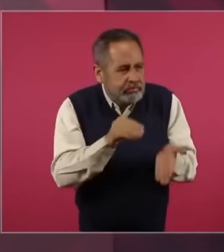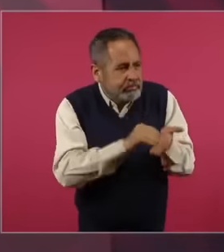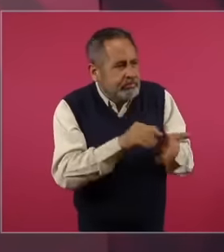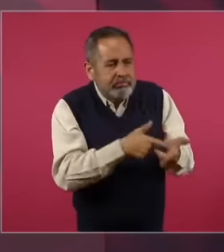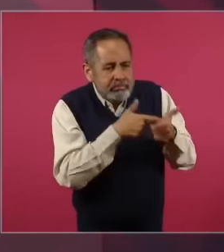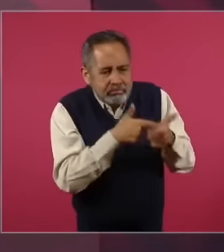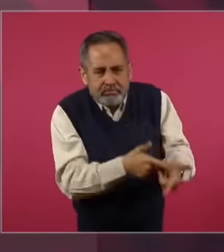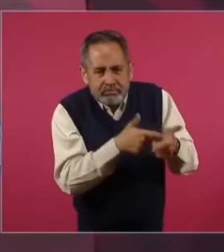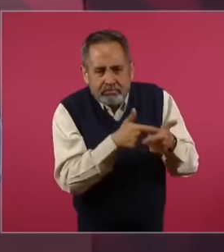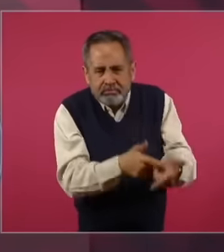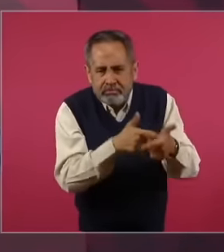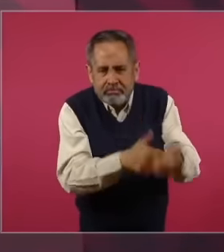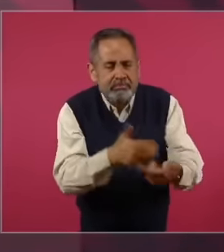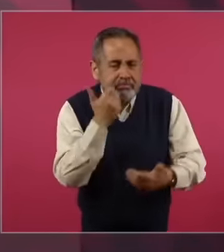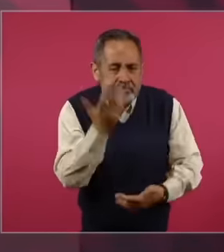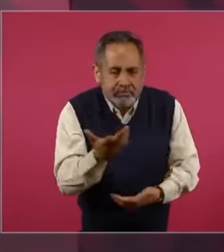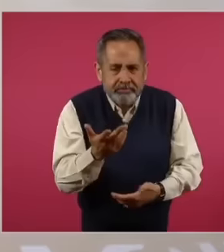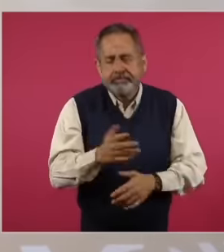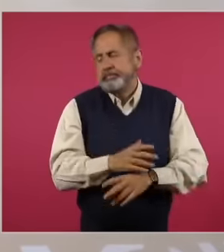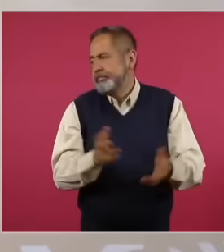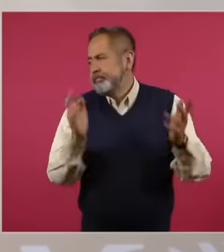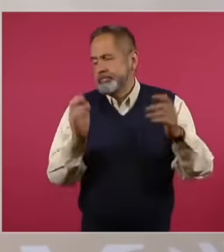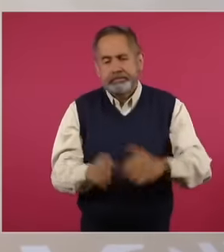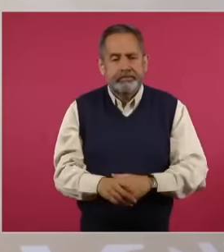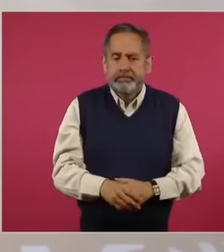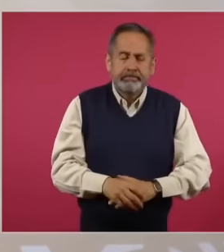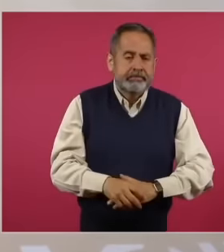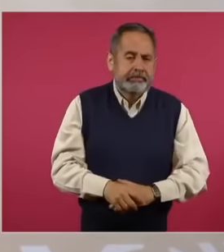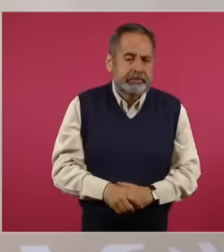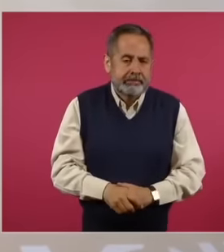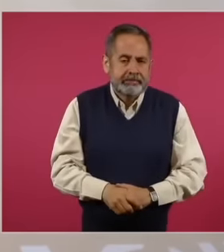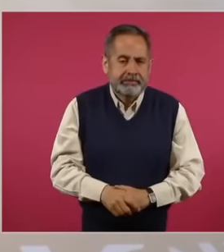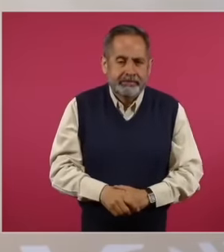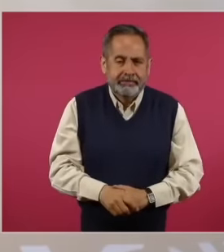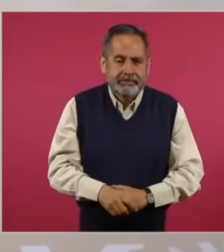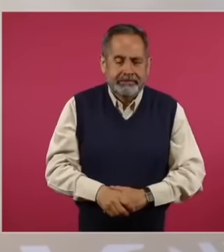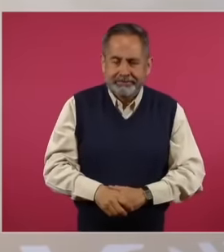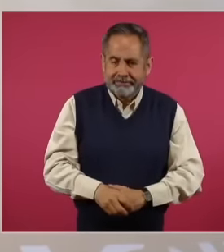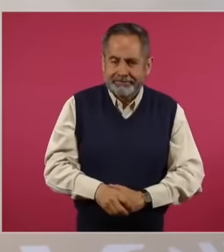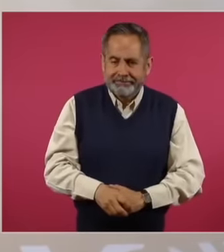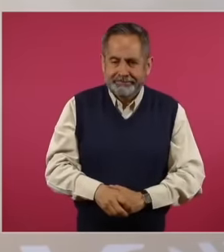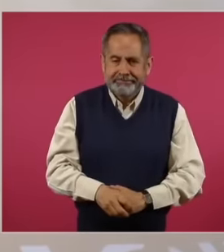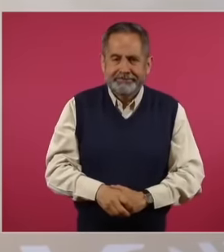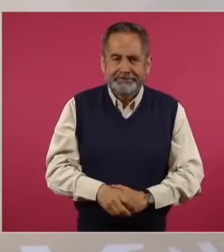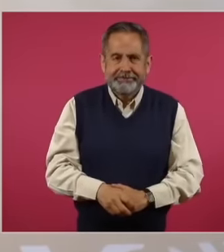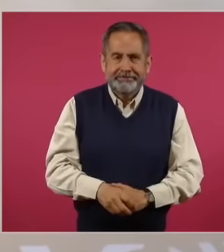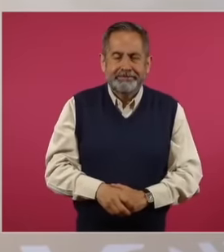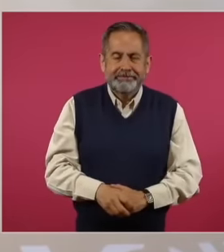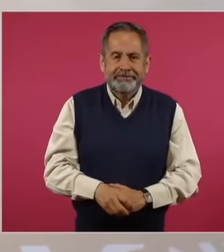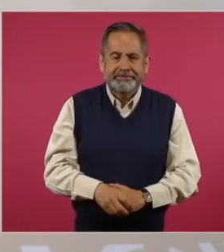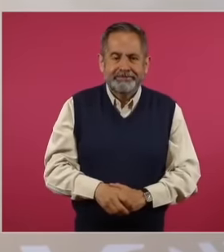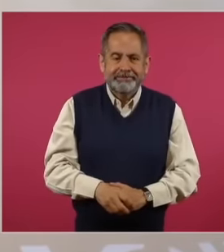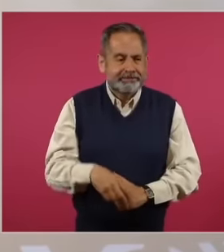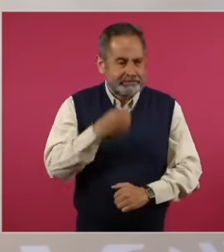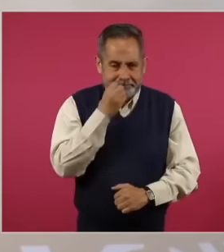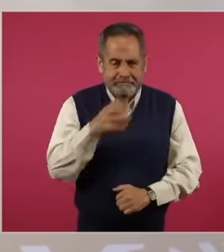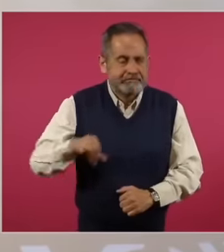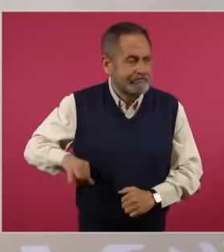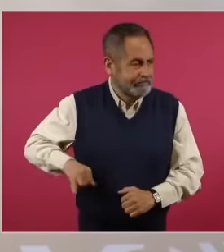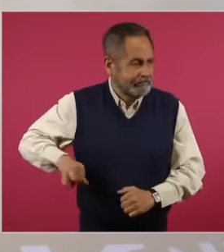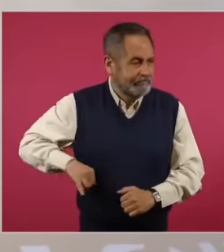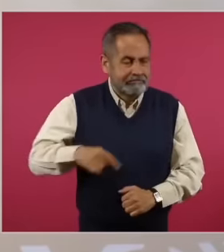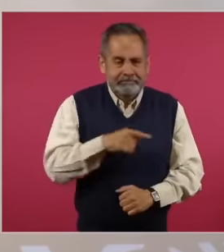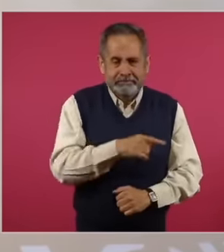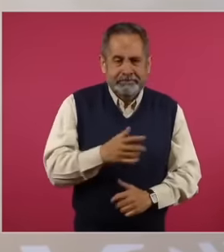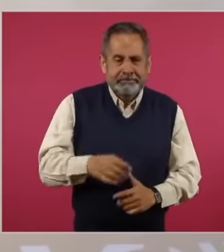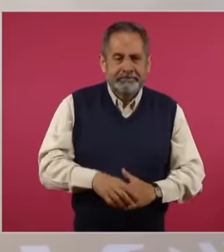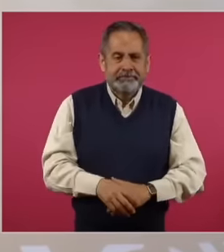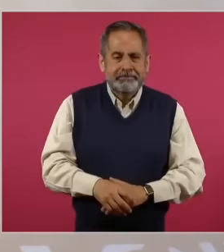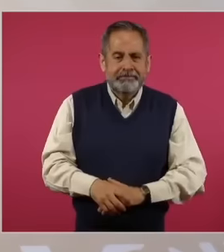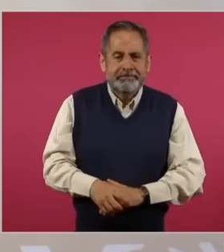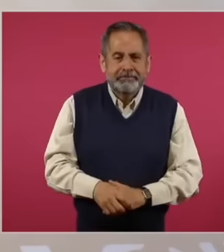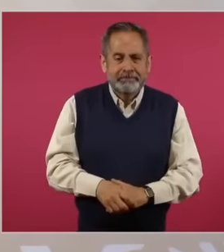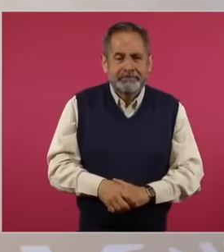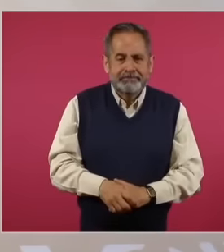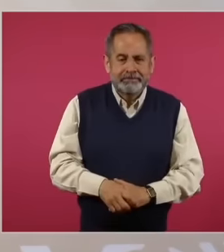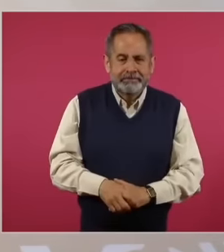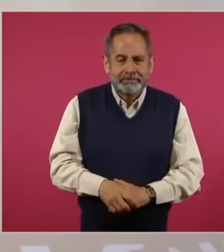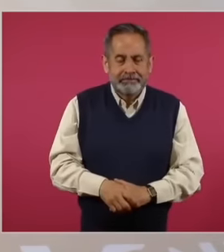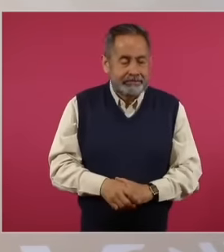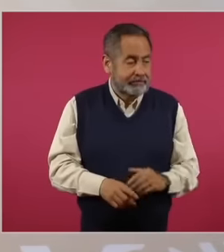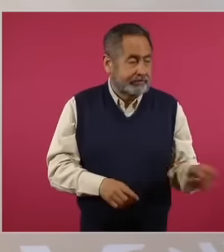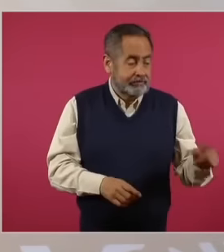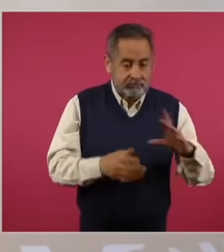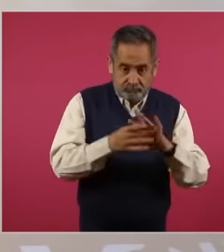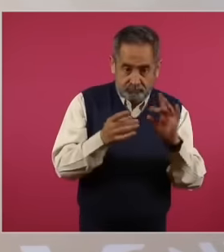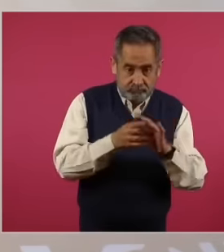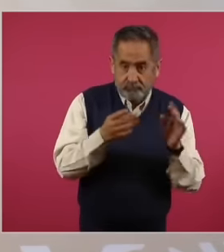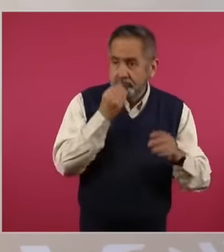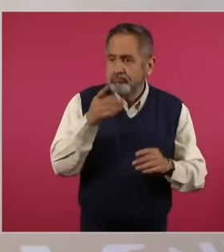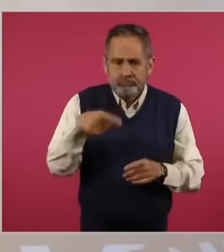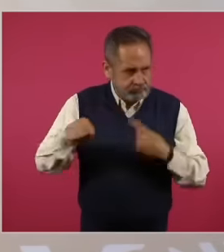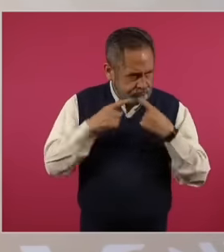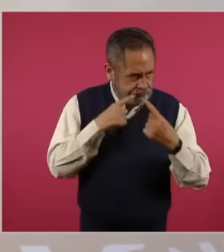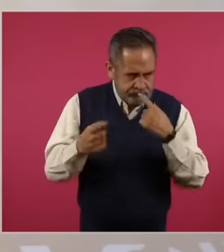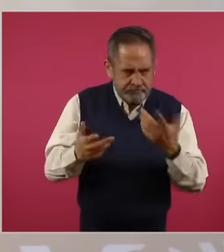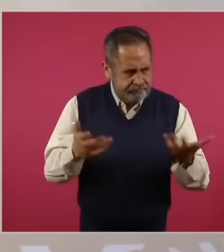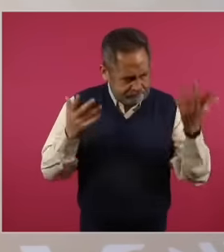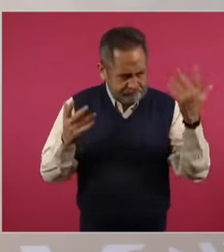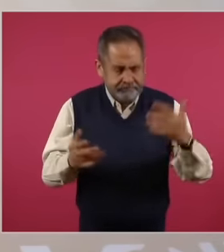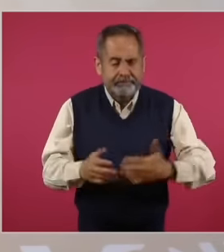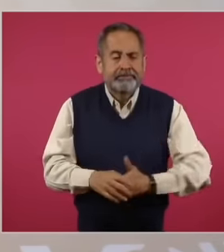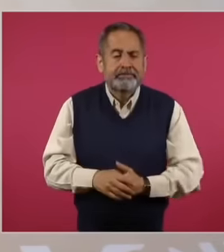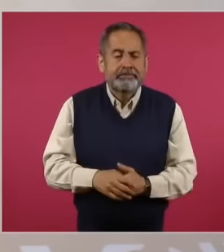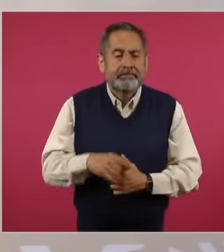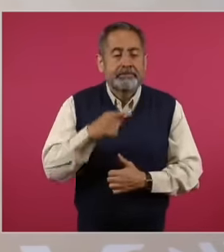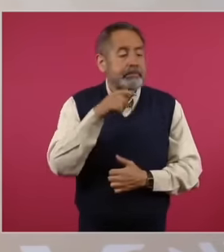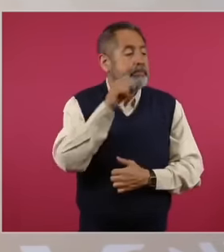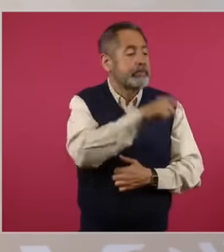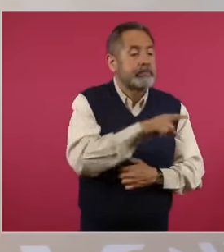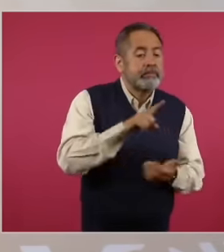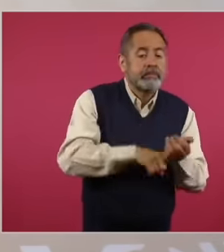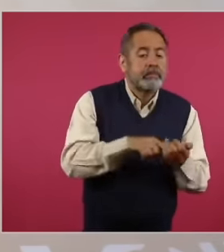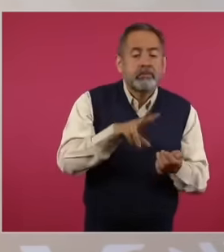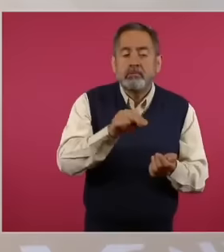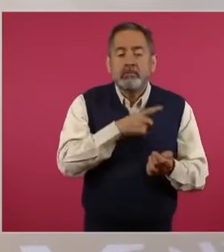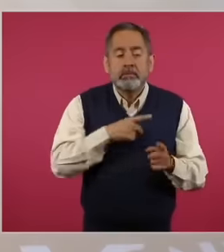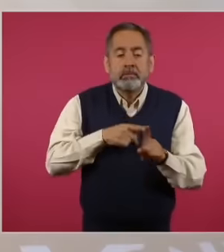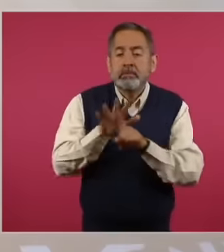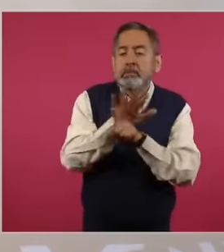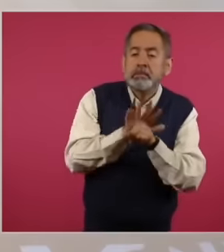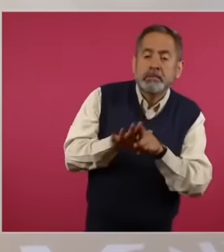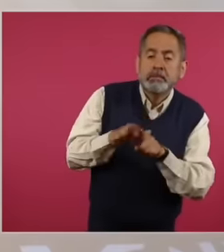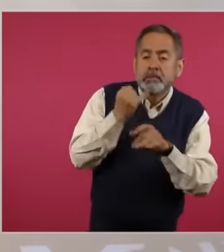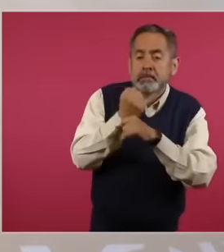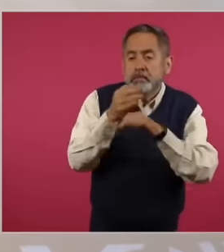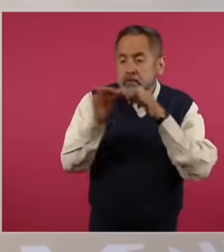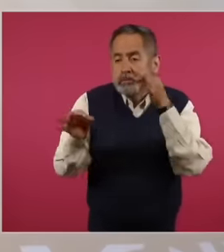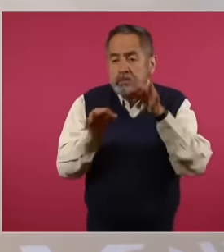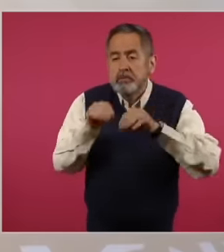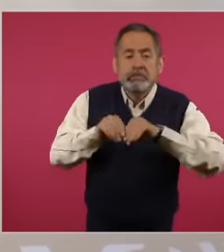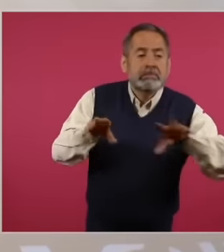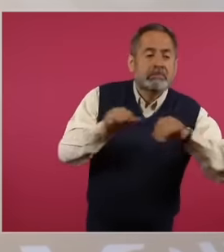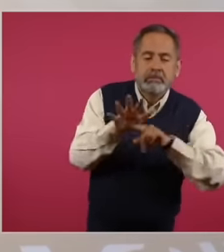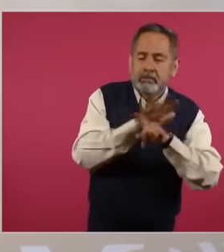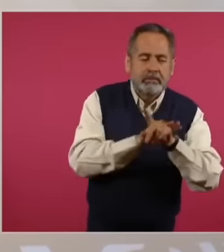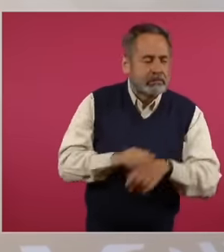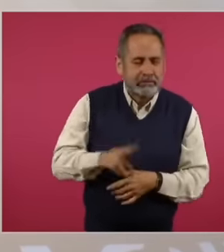same thing. It is interesting that they talk about this and also that they do not manipulate, the role of the majority of the media